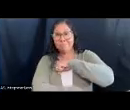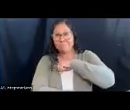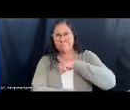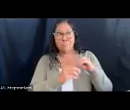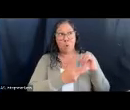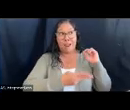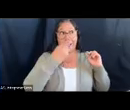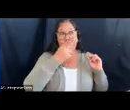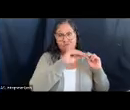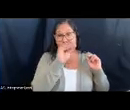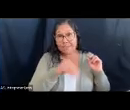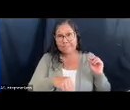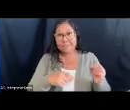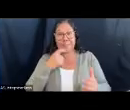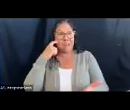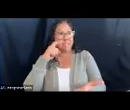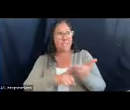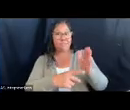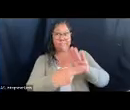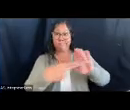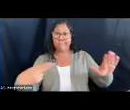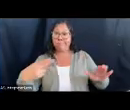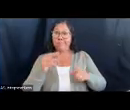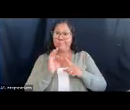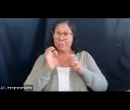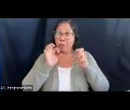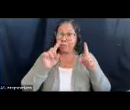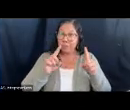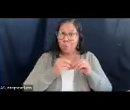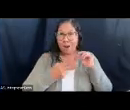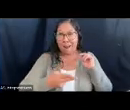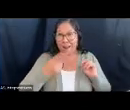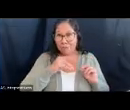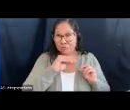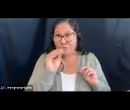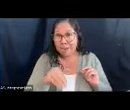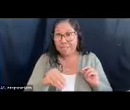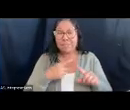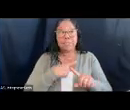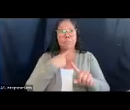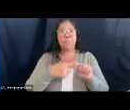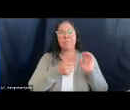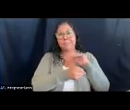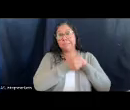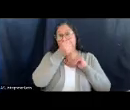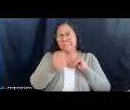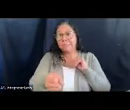identified for special education at higher rates, and placed in more restrictive settings.